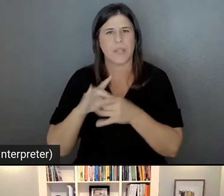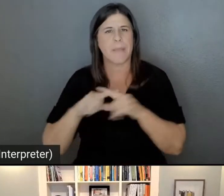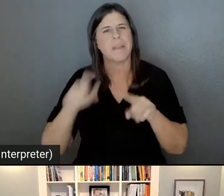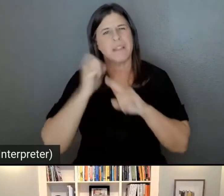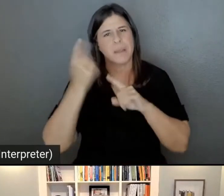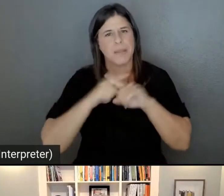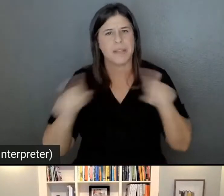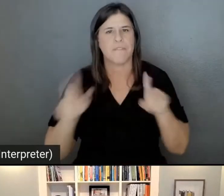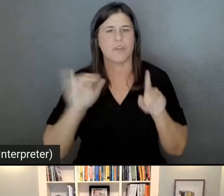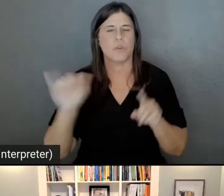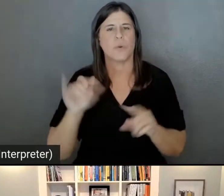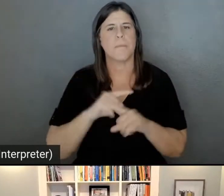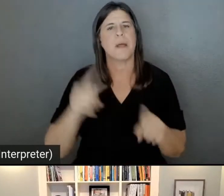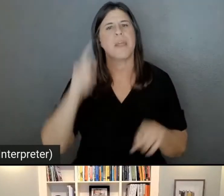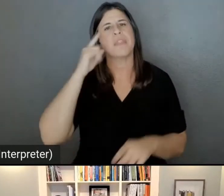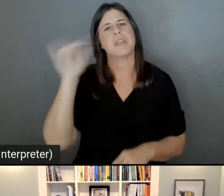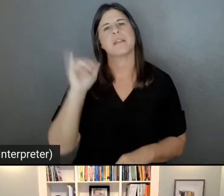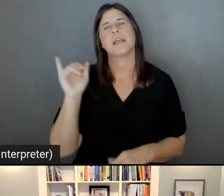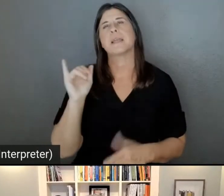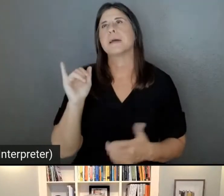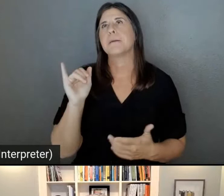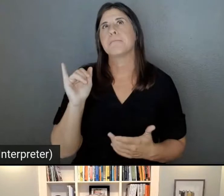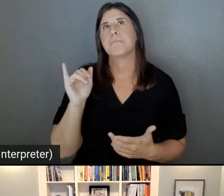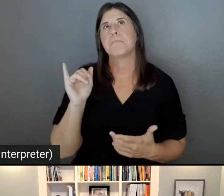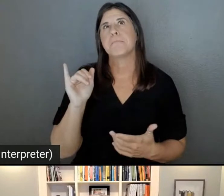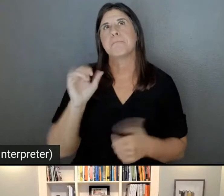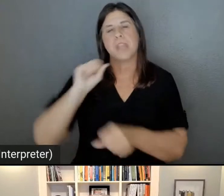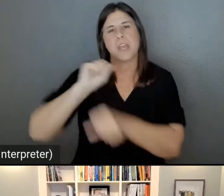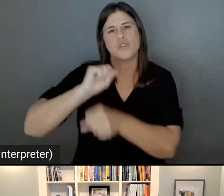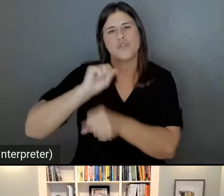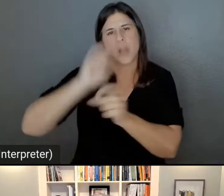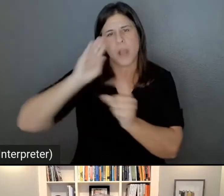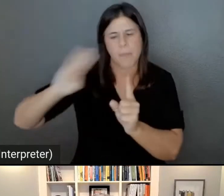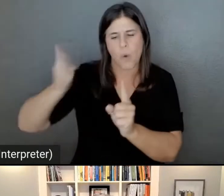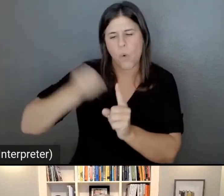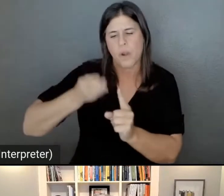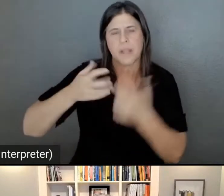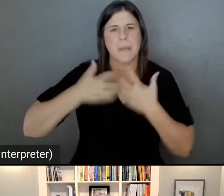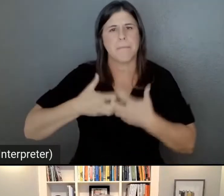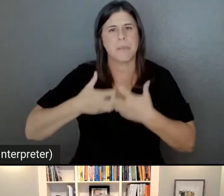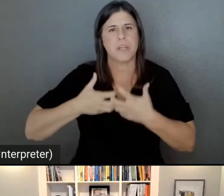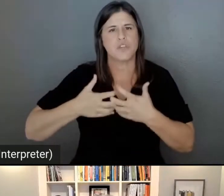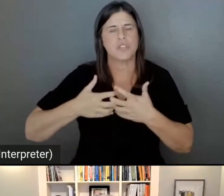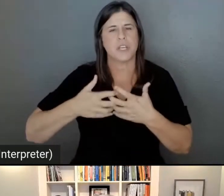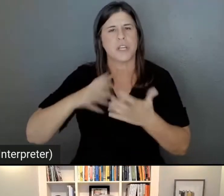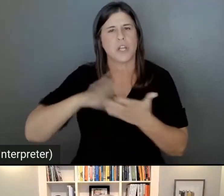so think job oriented machine learning workloads. You need to train a machine learning model